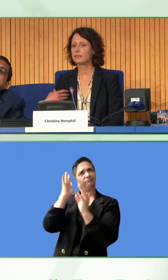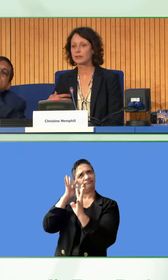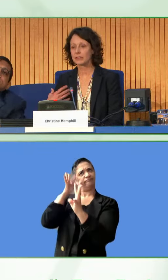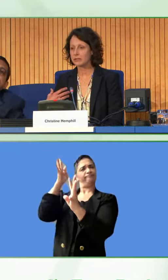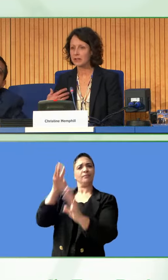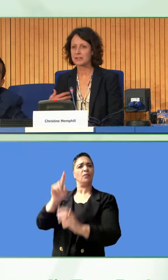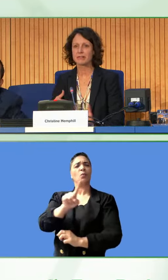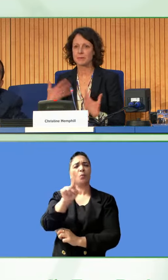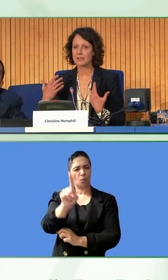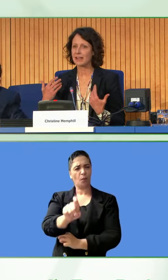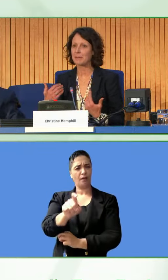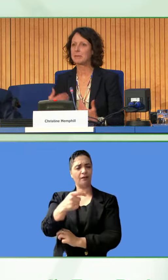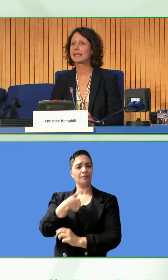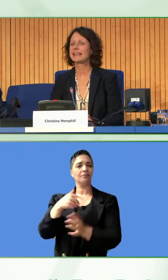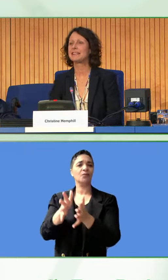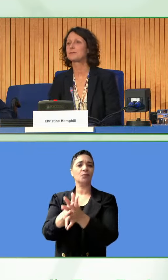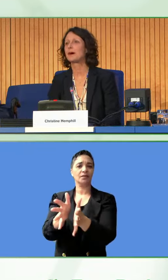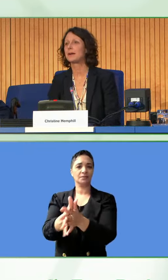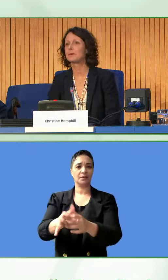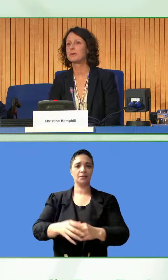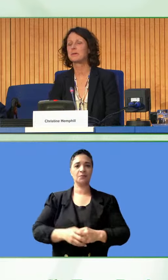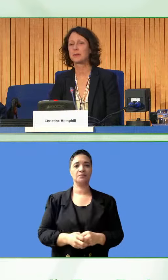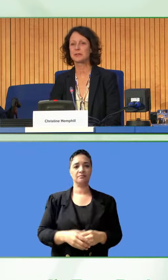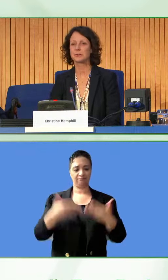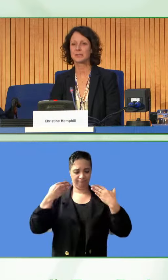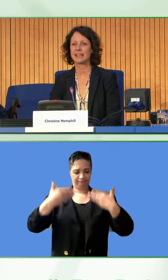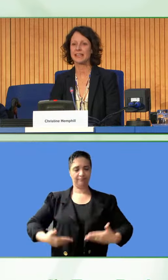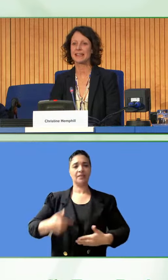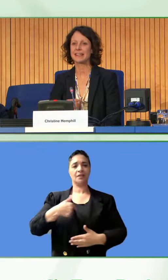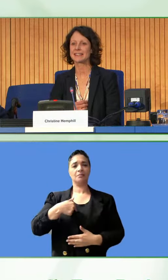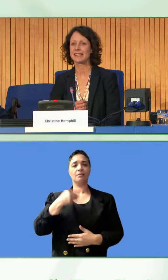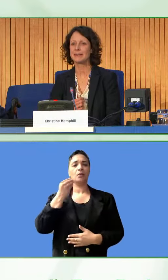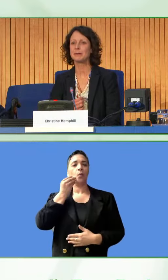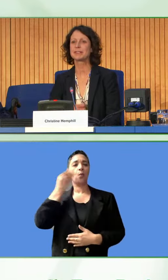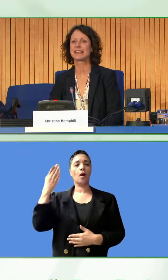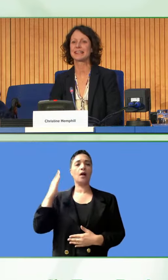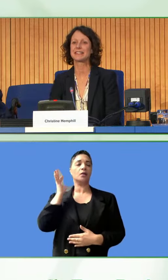Short audio description – I am a middle-aged white woman with short hair, a slightly multicoloured